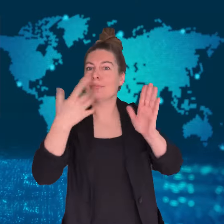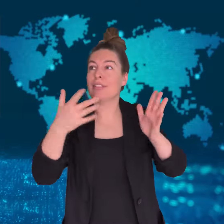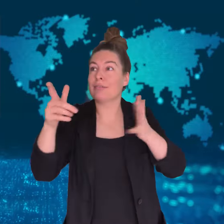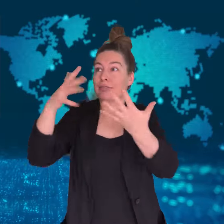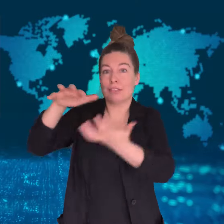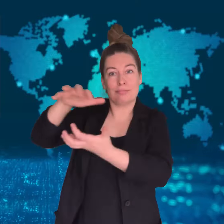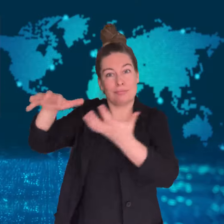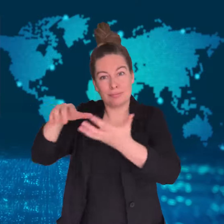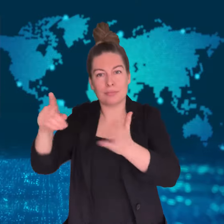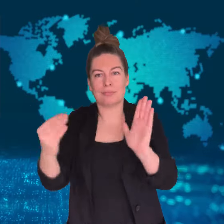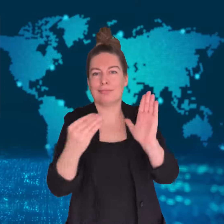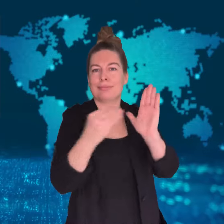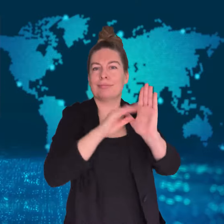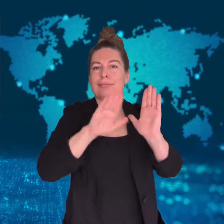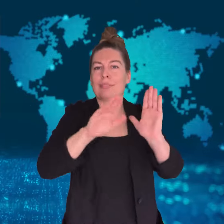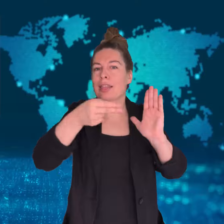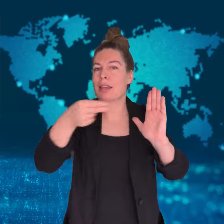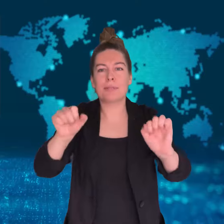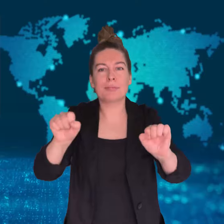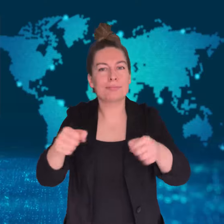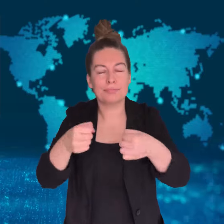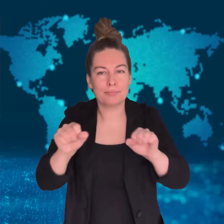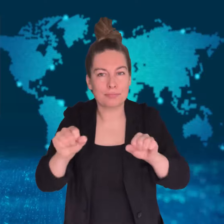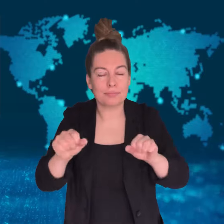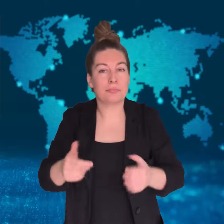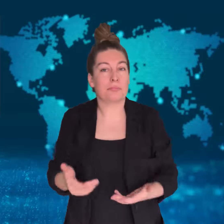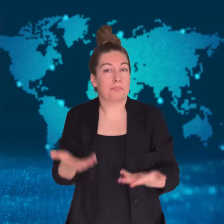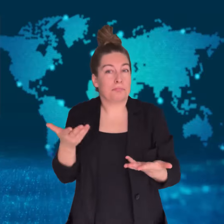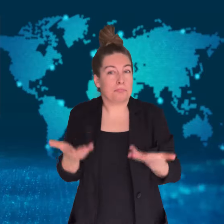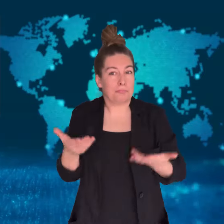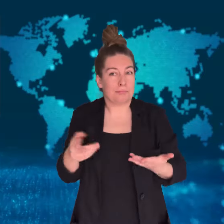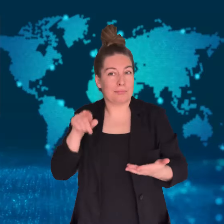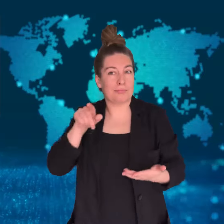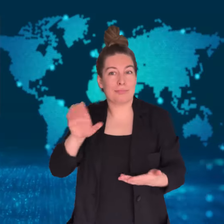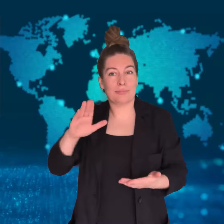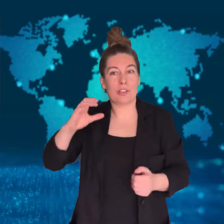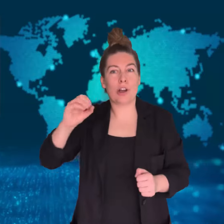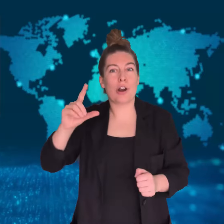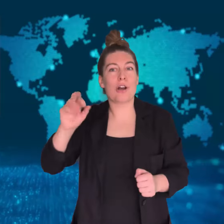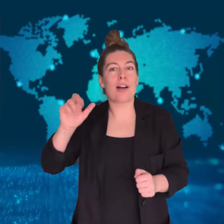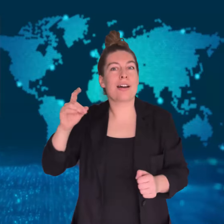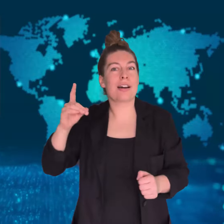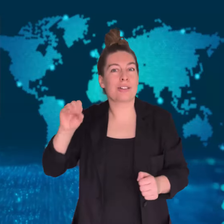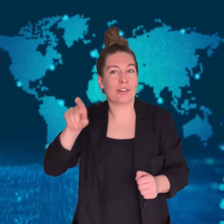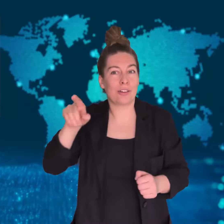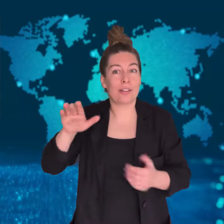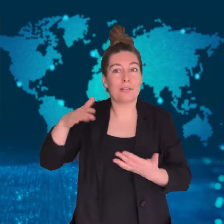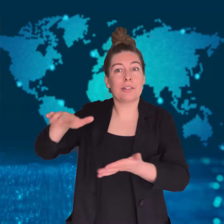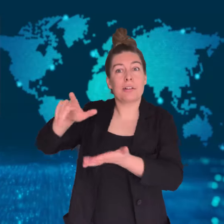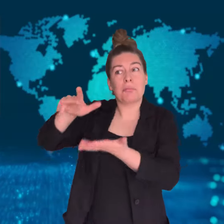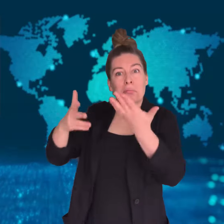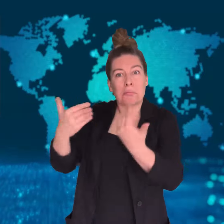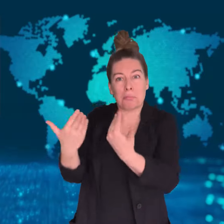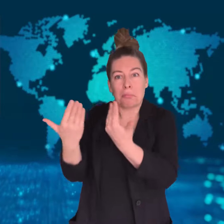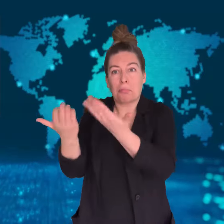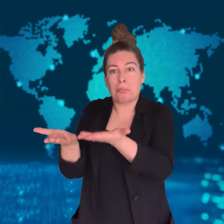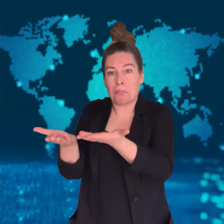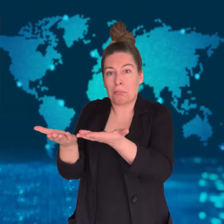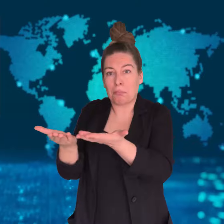specific groups of people from holding federal or state office if they had committed insurrection.